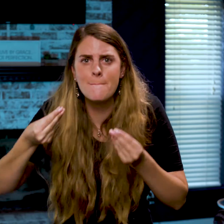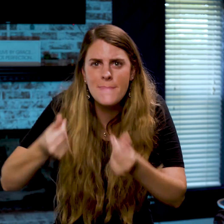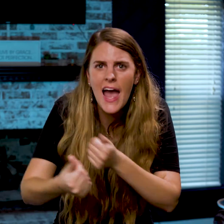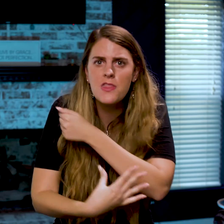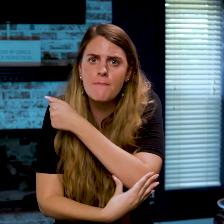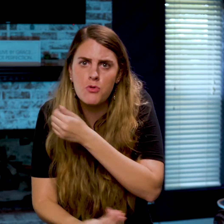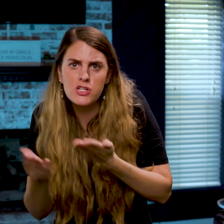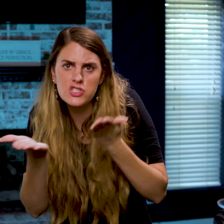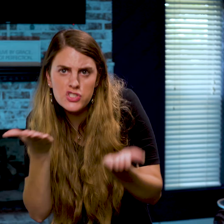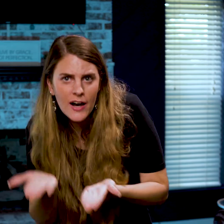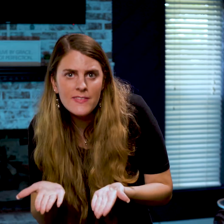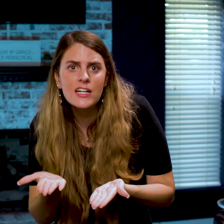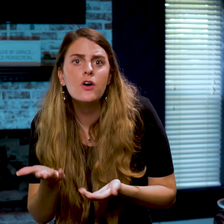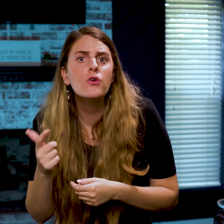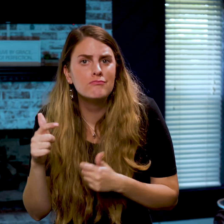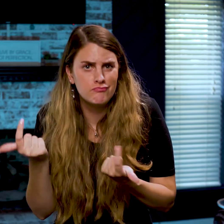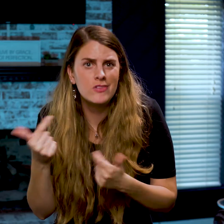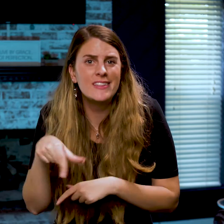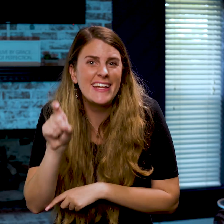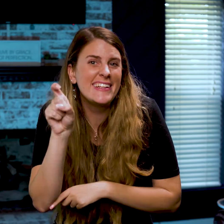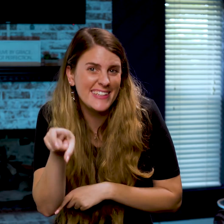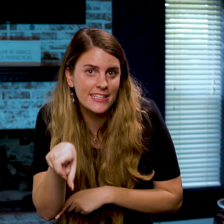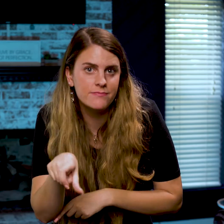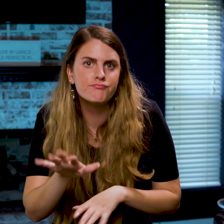pay the poor servants when they need it